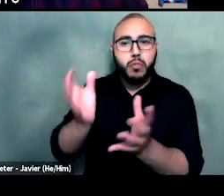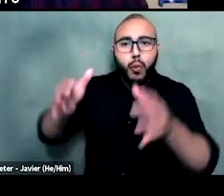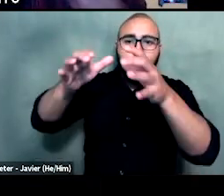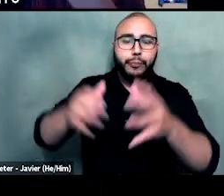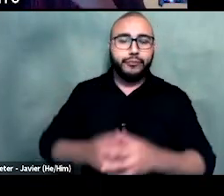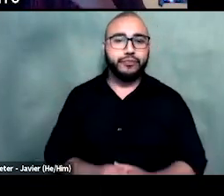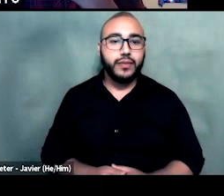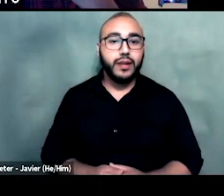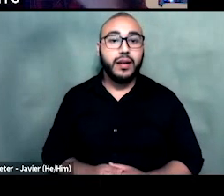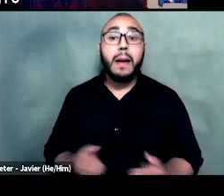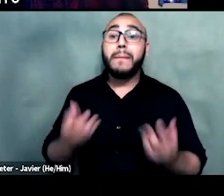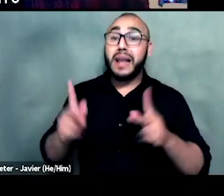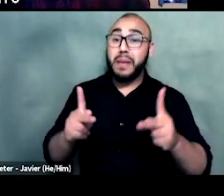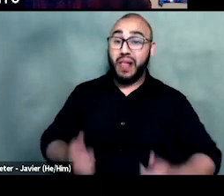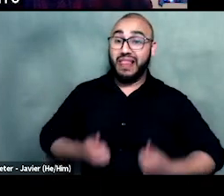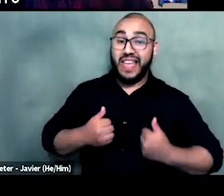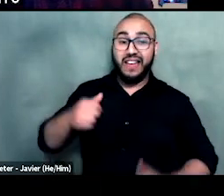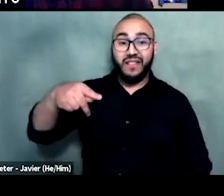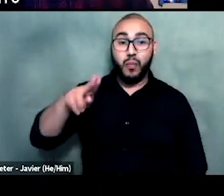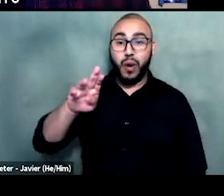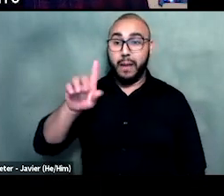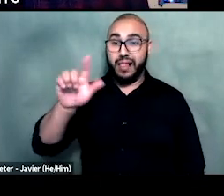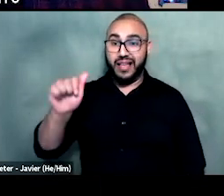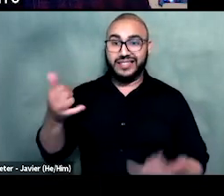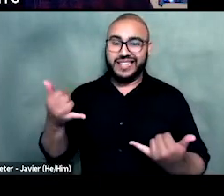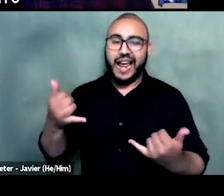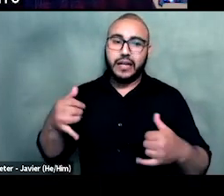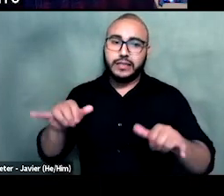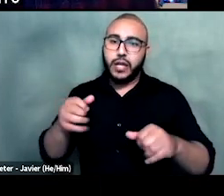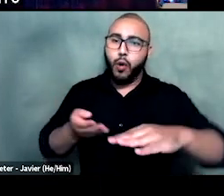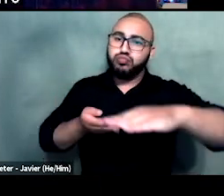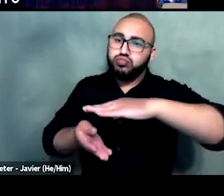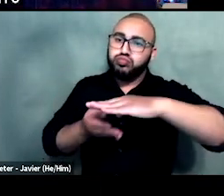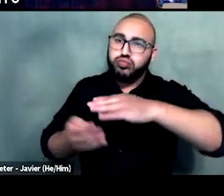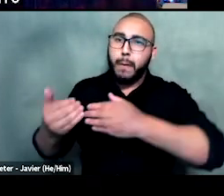still make this bread. And they sell it. So if you ever go to the southwest, and you go